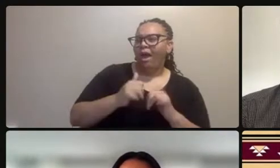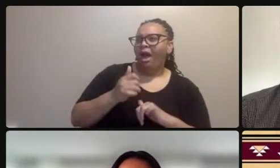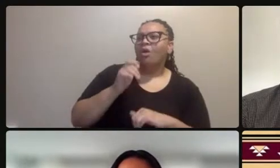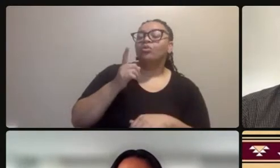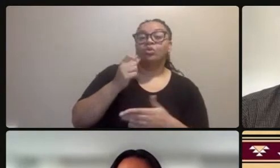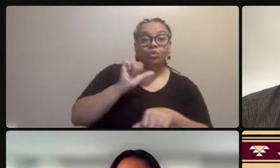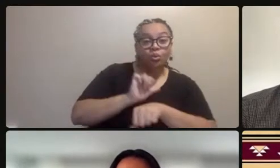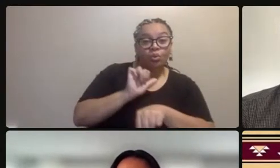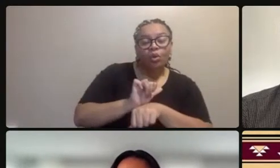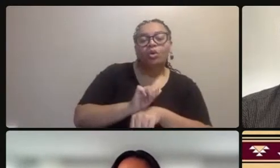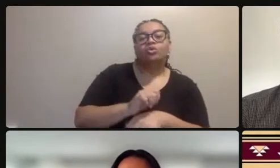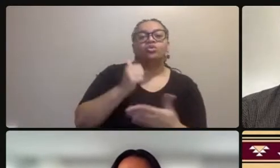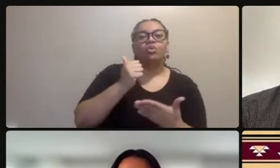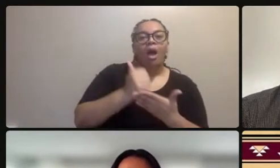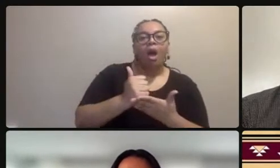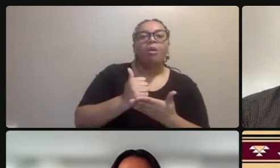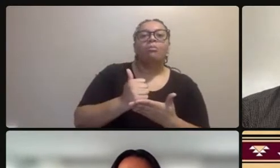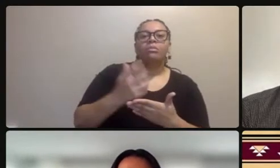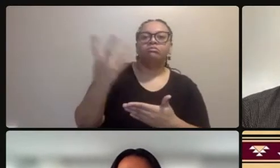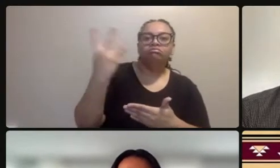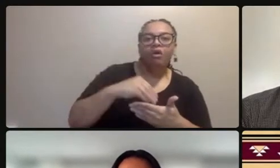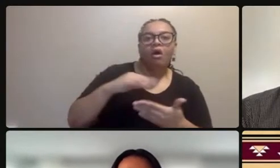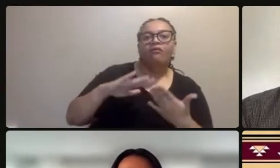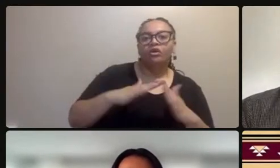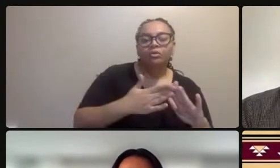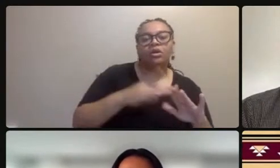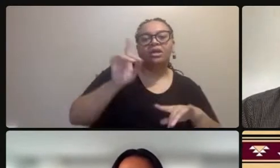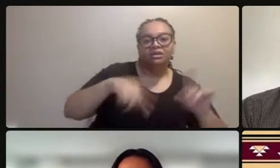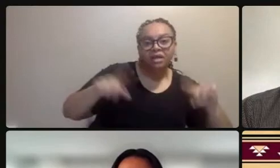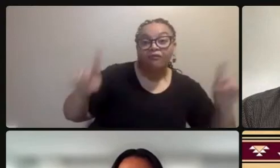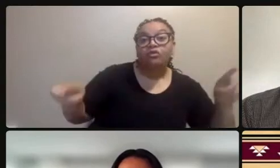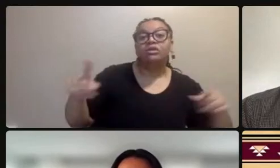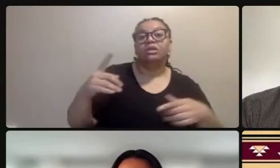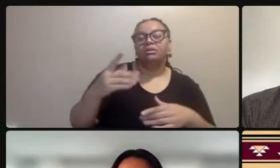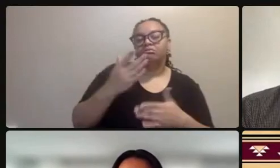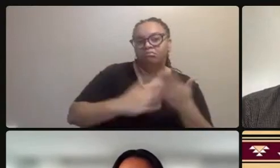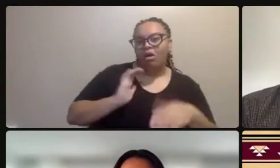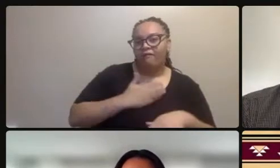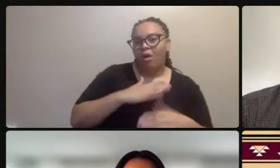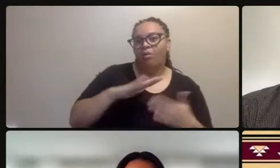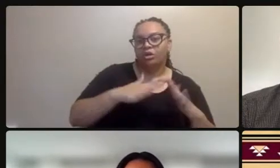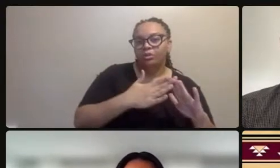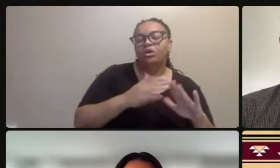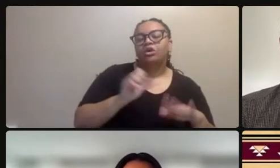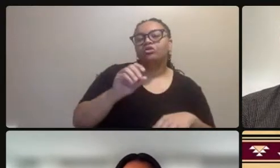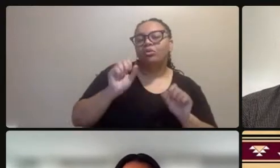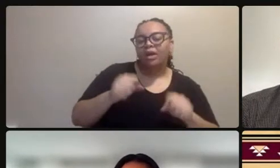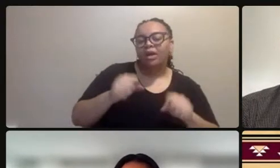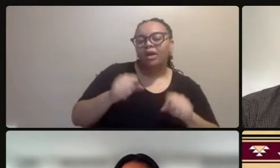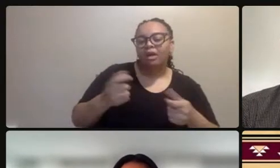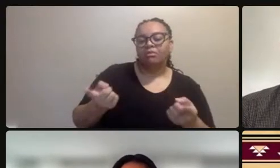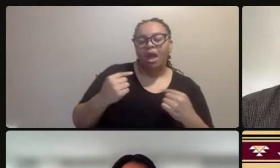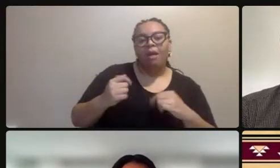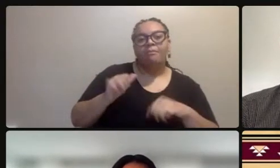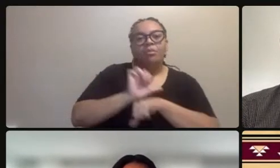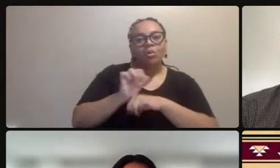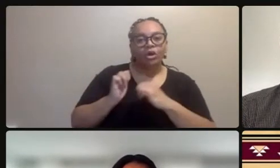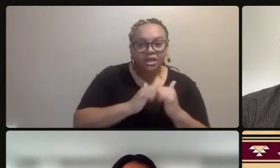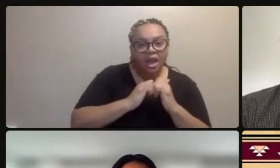THANK YOU. I THINK THIS TIES INTO THE NEXT QUESTION HOW WILL YOU WORK TO AUTHENTICALLY ENGAGE